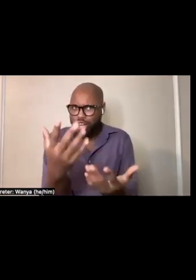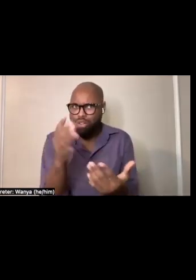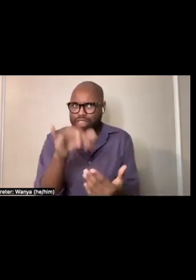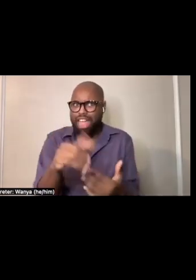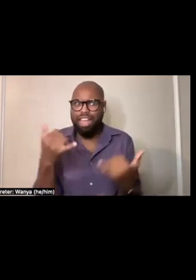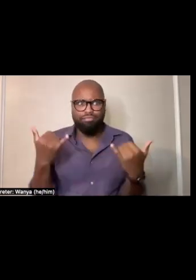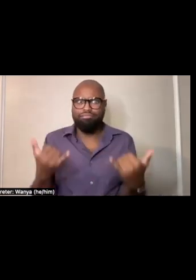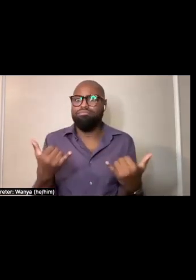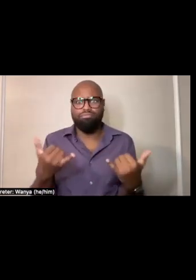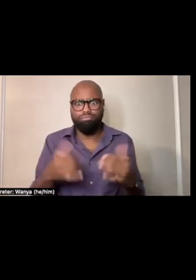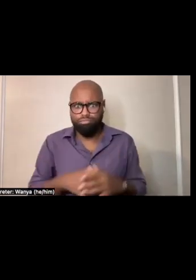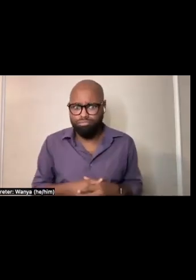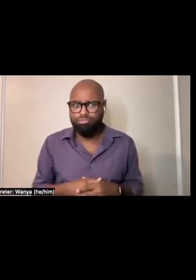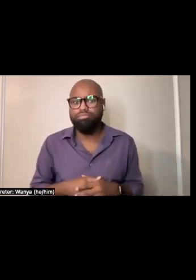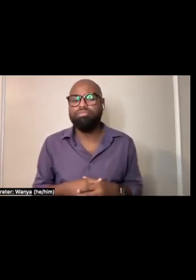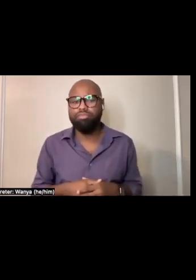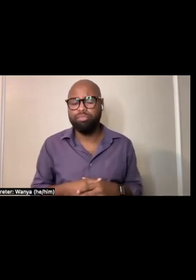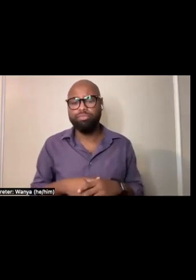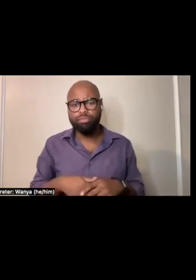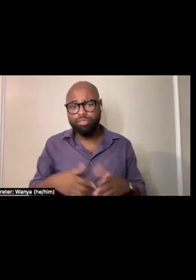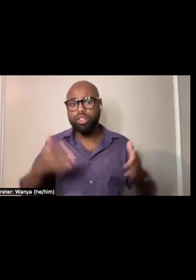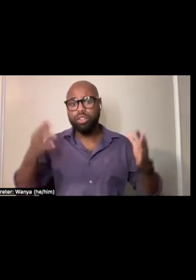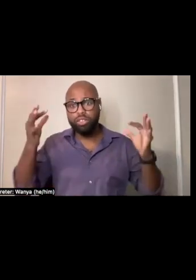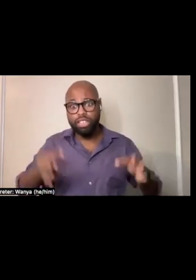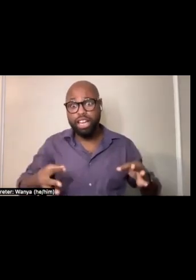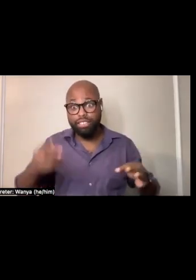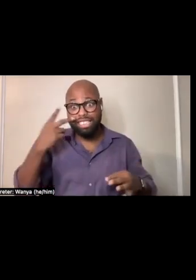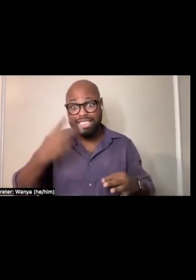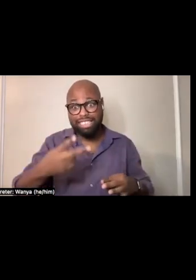So I definitely am seeing that.